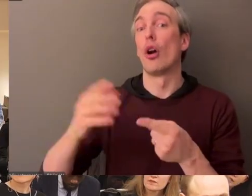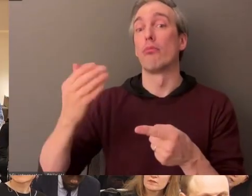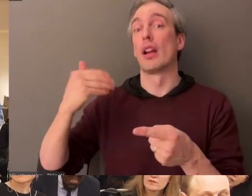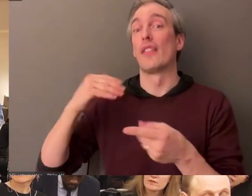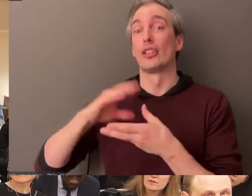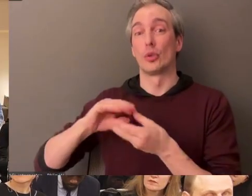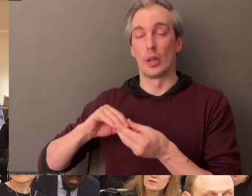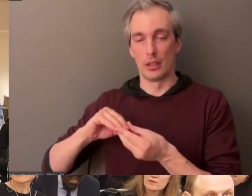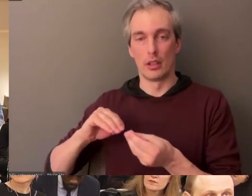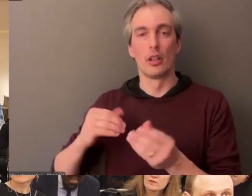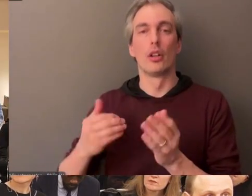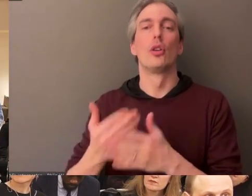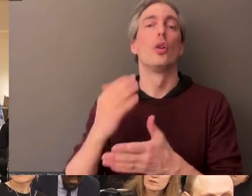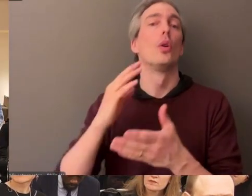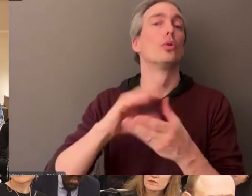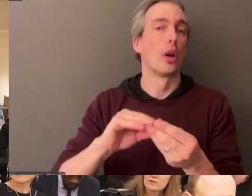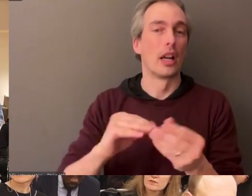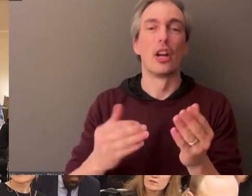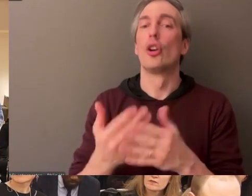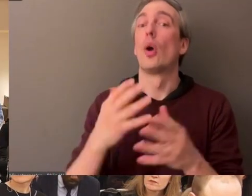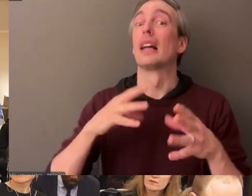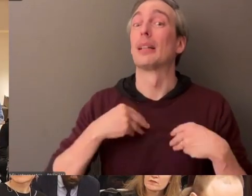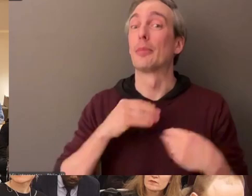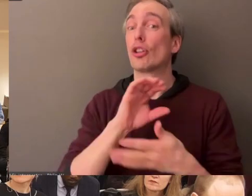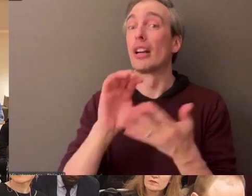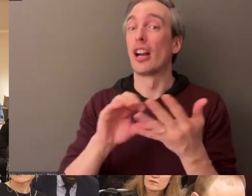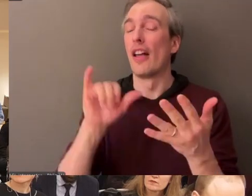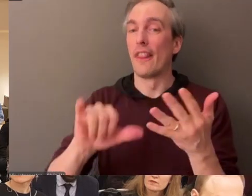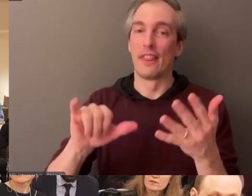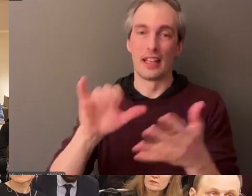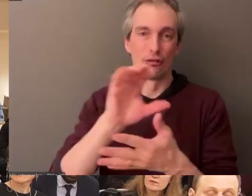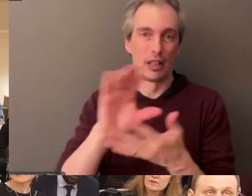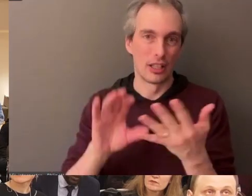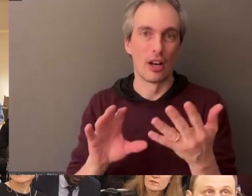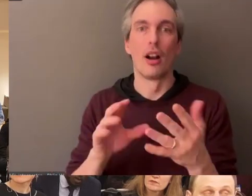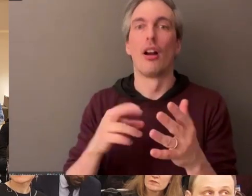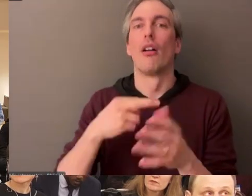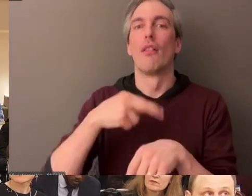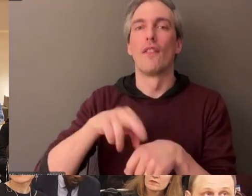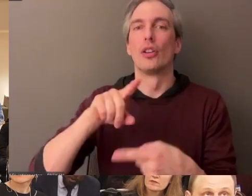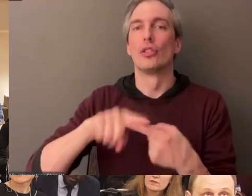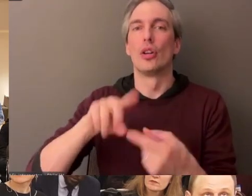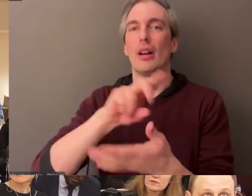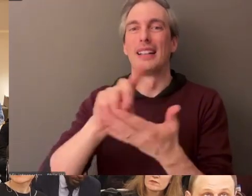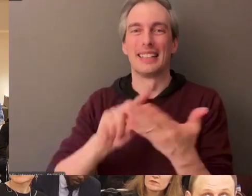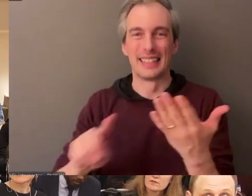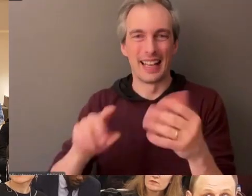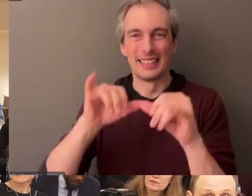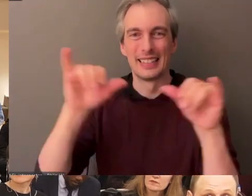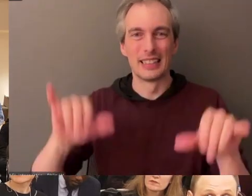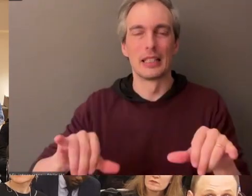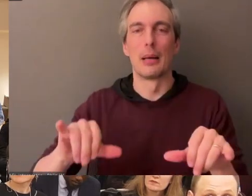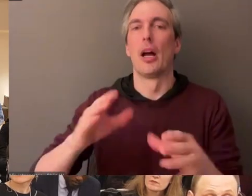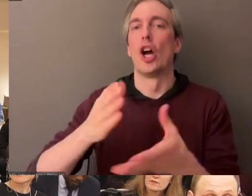That criteria refers to a design system component. And not net new from scratch criteria.